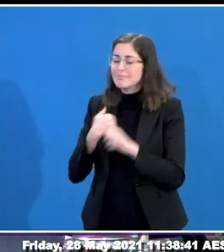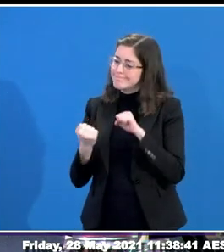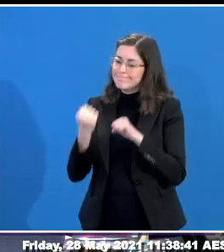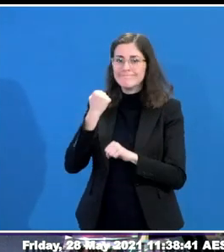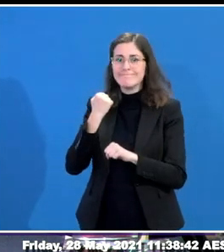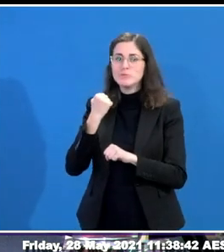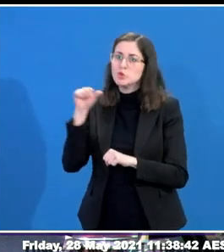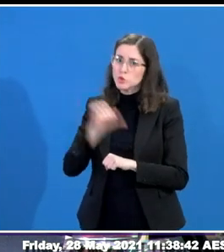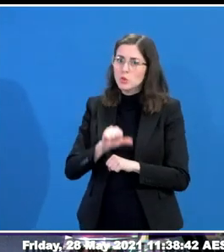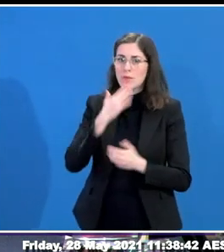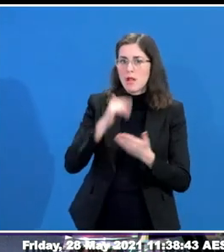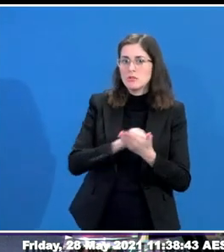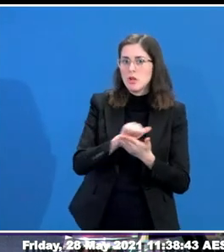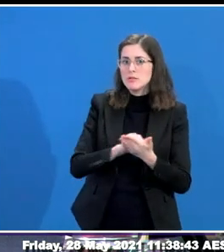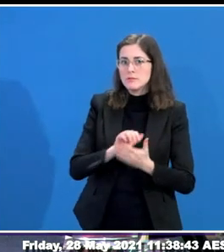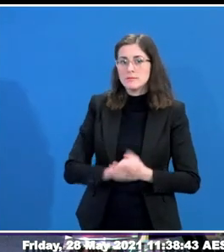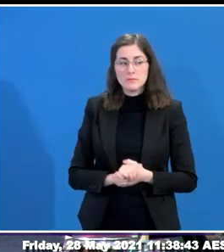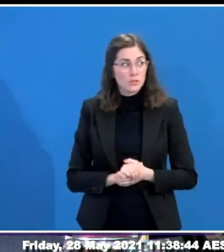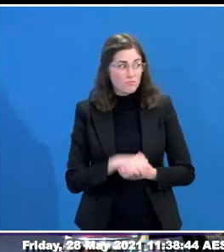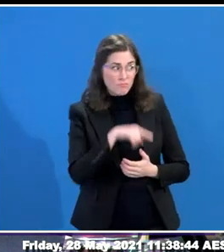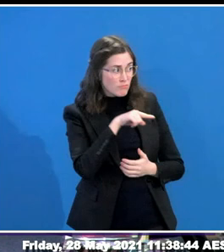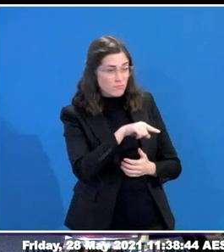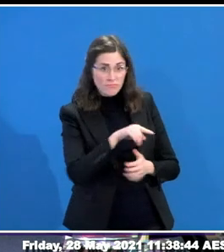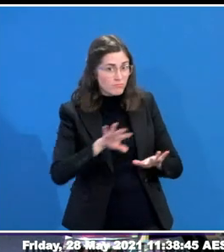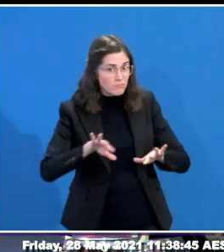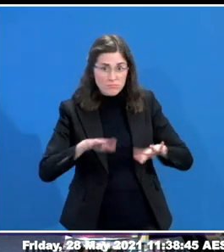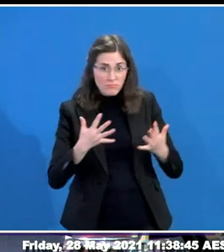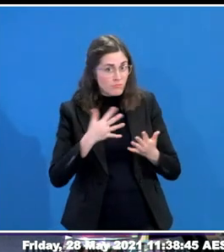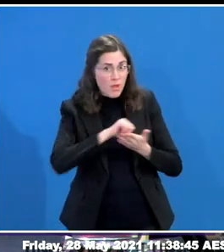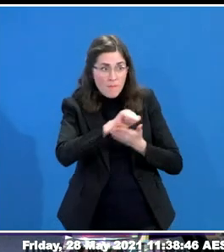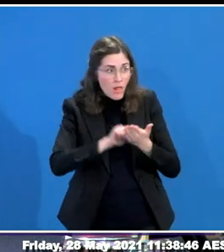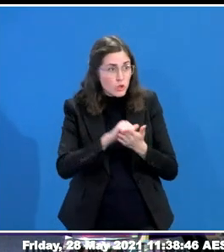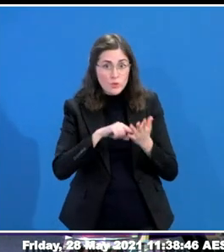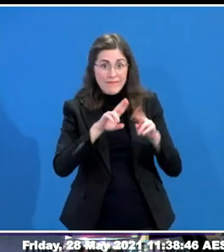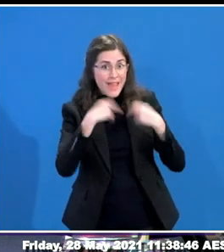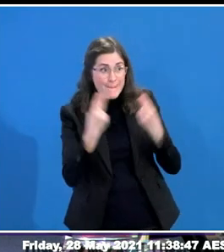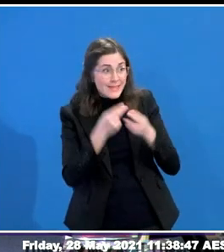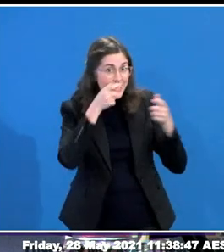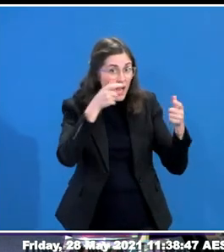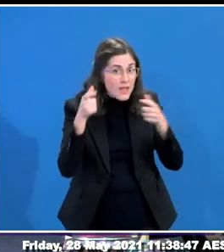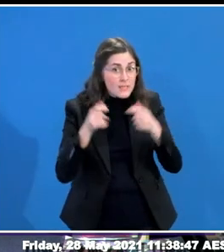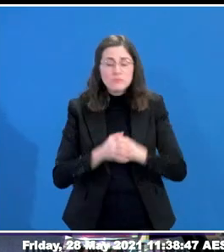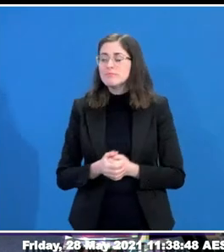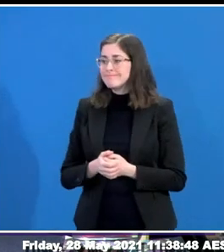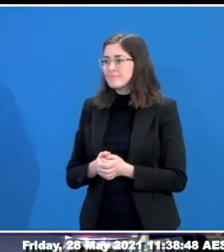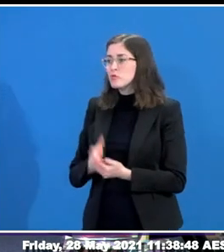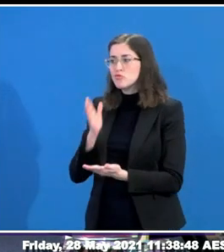And there was no apology in relation to any of the family members? Yes, and I regret that as well.